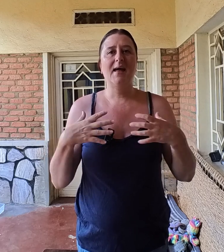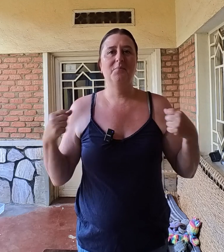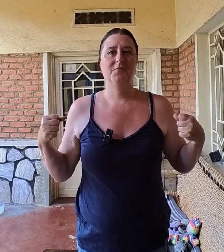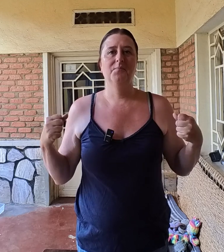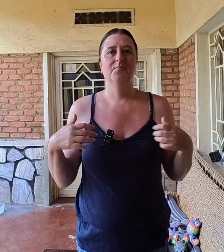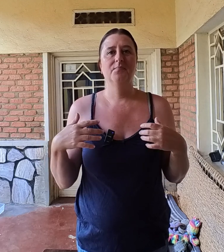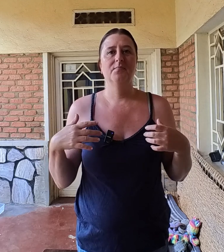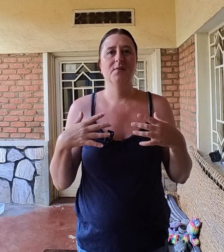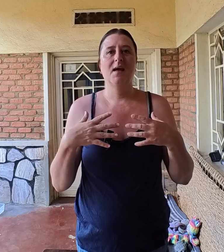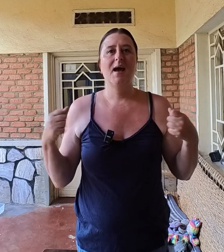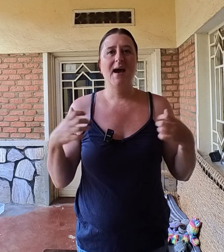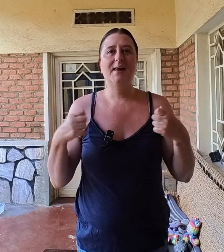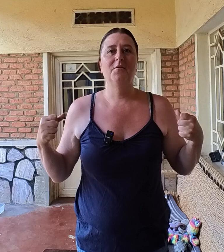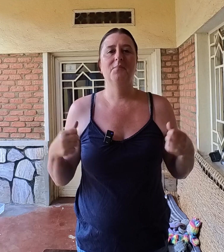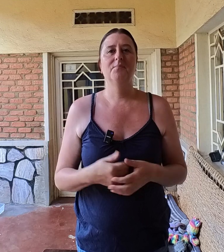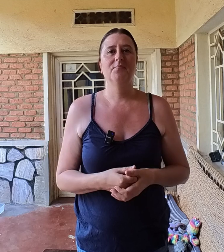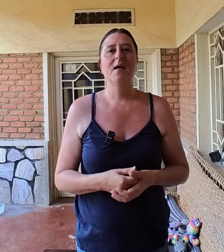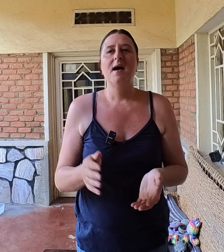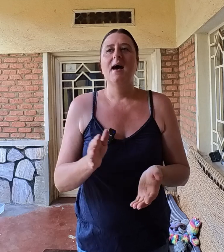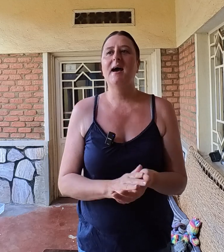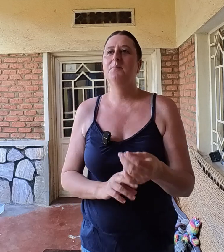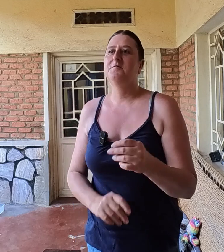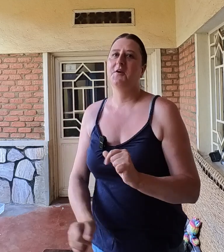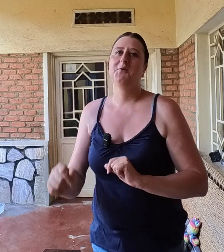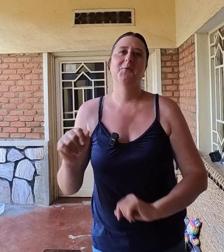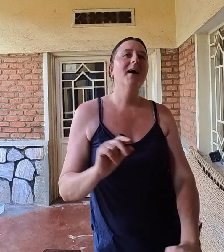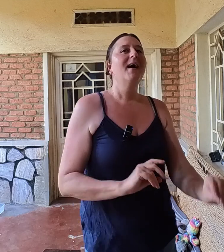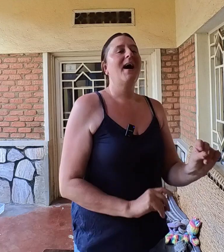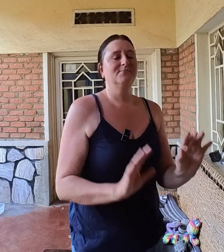Animal. #Animal flow...#